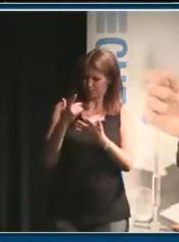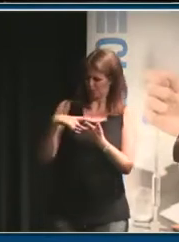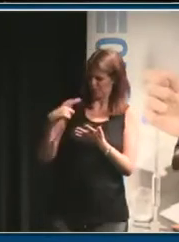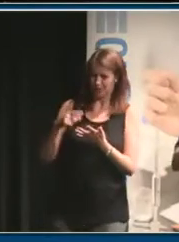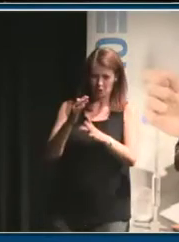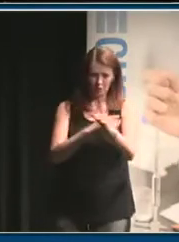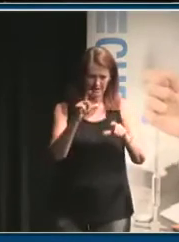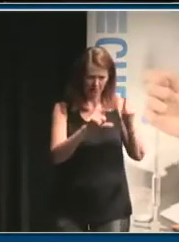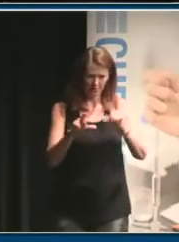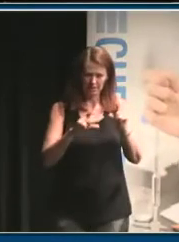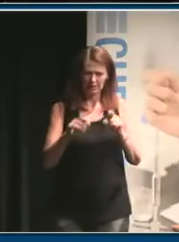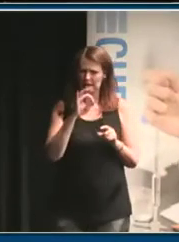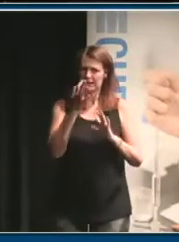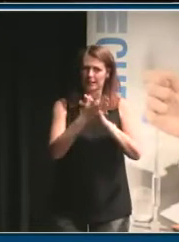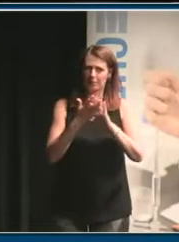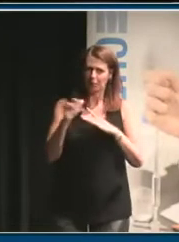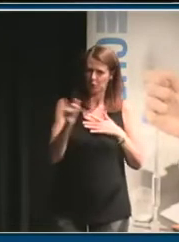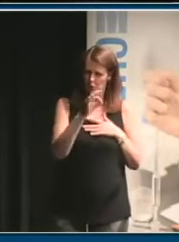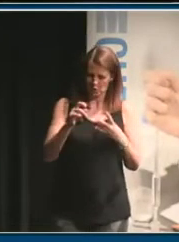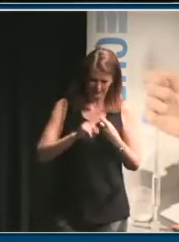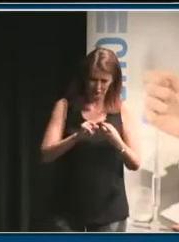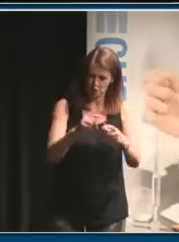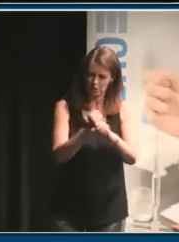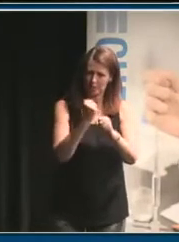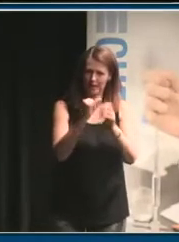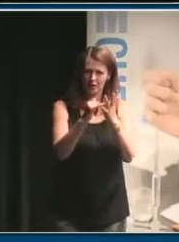still get working. That doesn't mean we shouldn't continue to make the solar panels and do the best